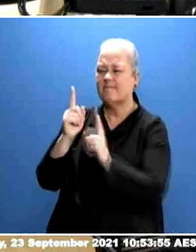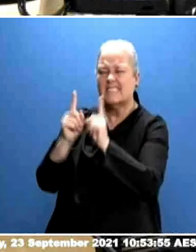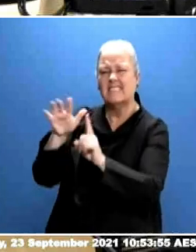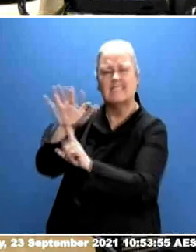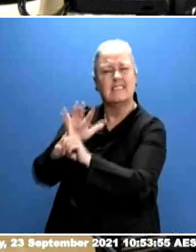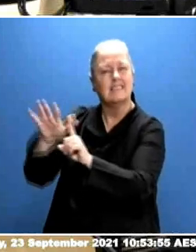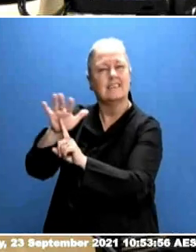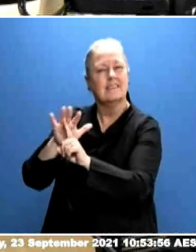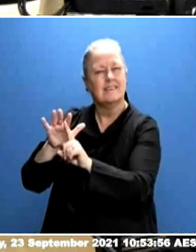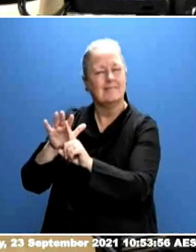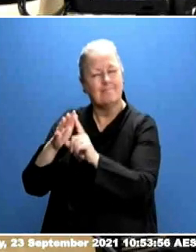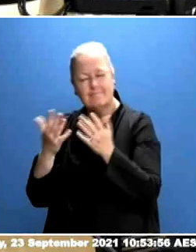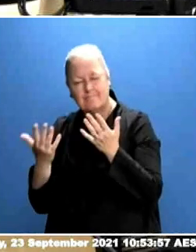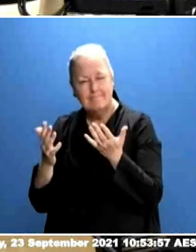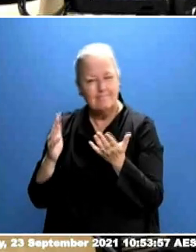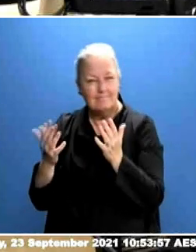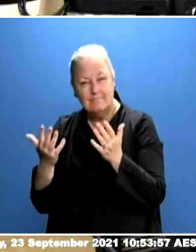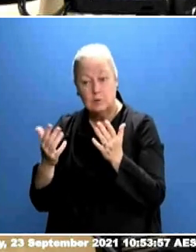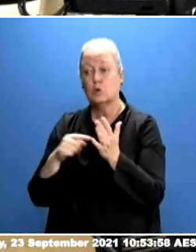in the same level to those regional and remote areas.